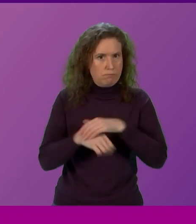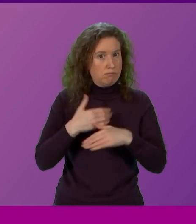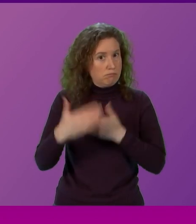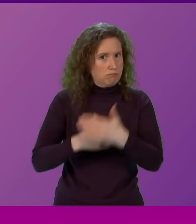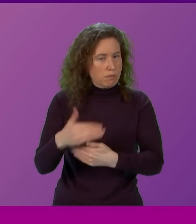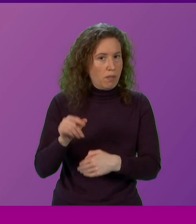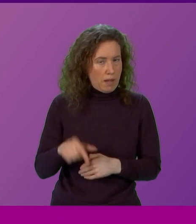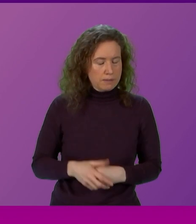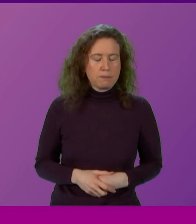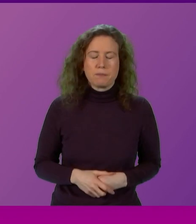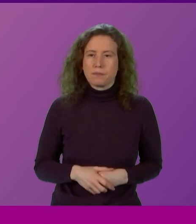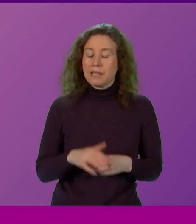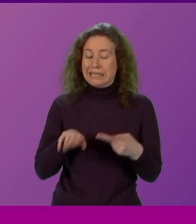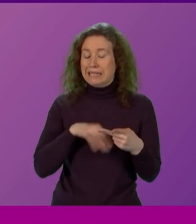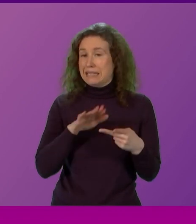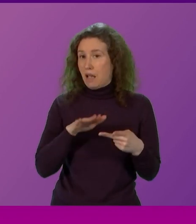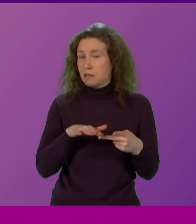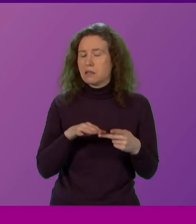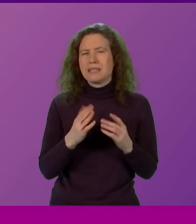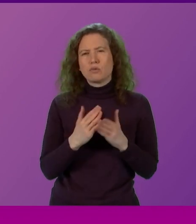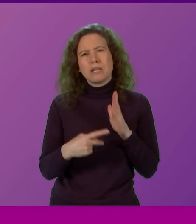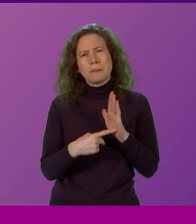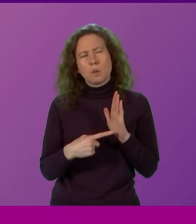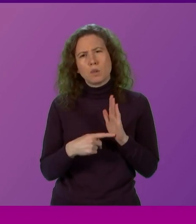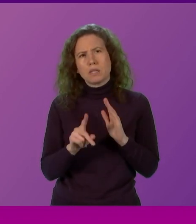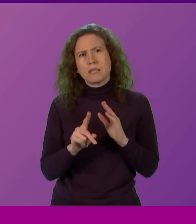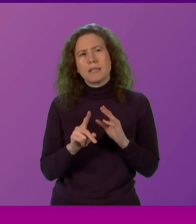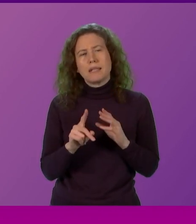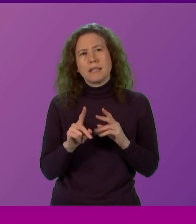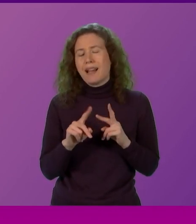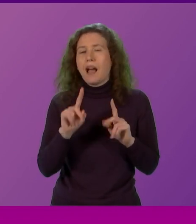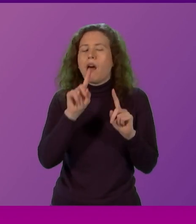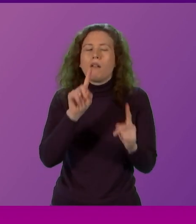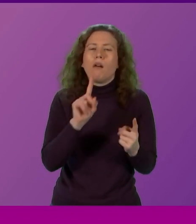Secondly, it is important to say that, although, obviously, I cannot comment on individual